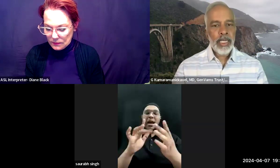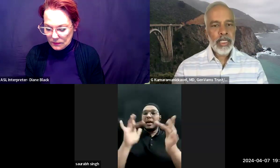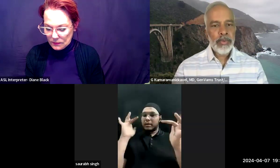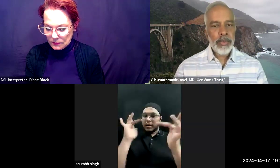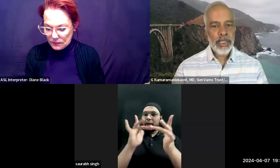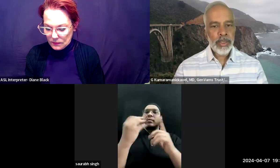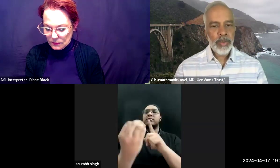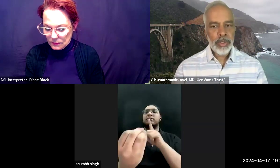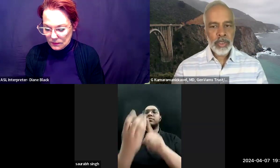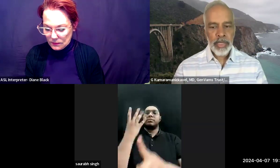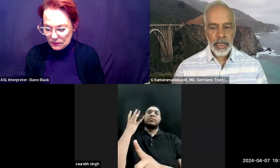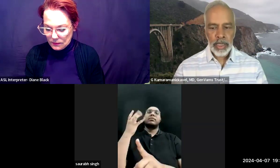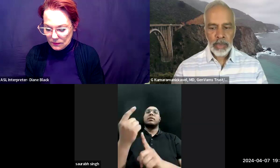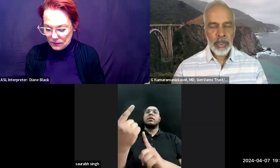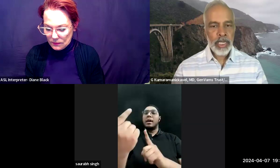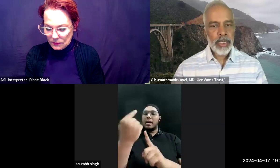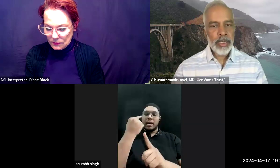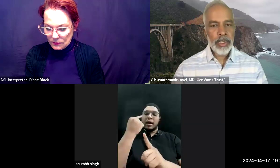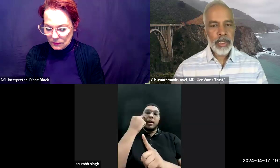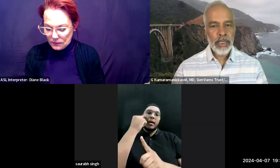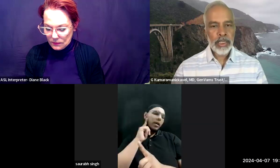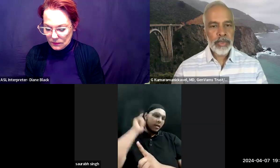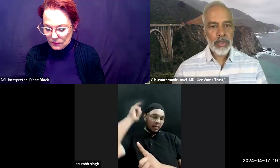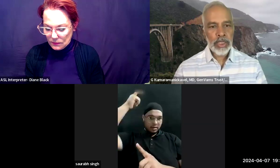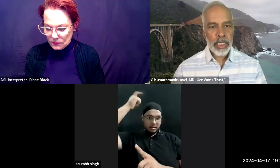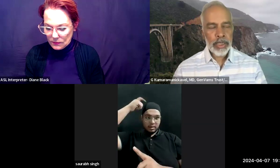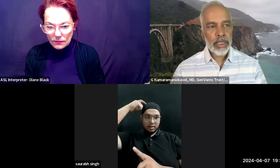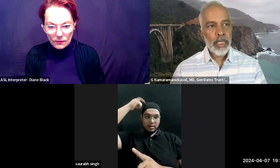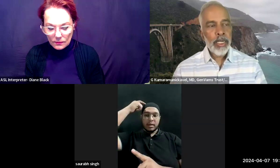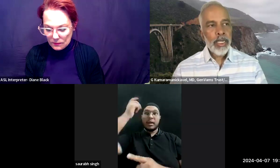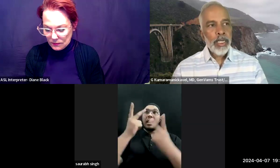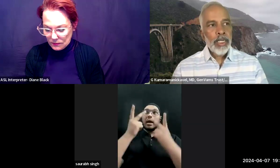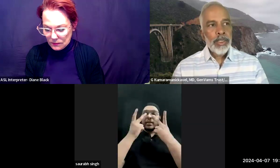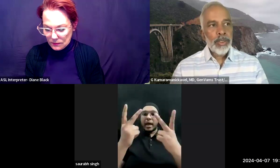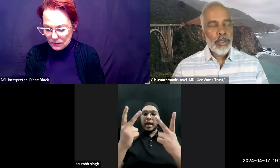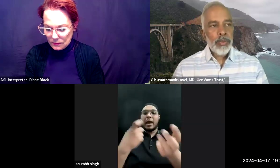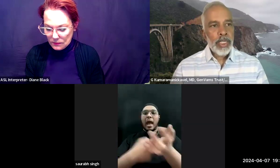that information goes to the brain. I'll come to that in detail in the subsequent slides. So when